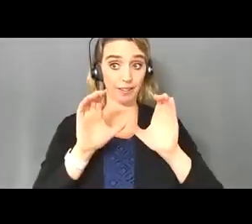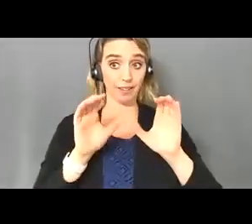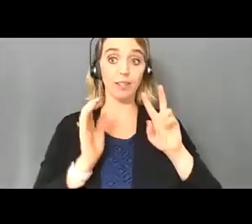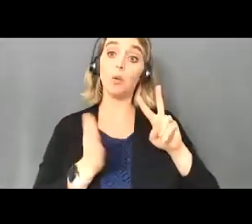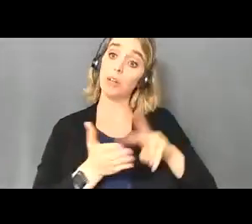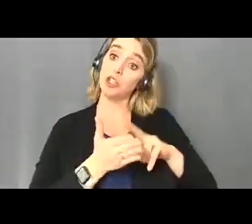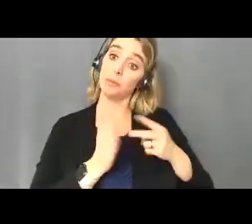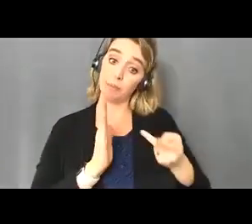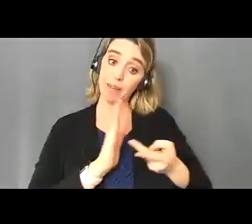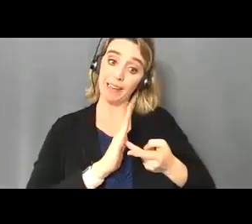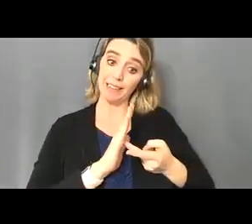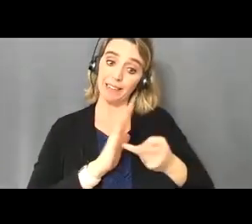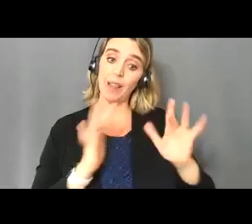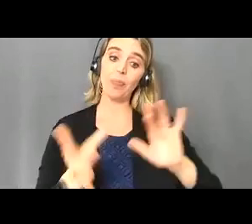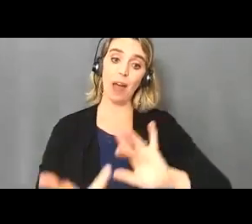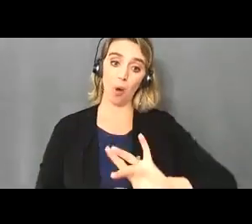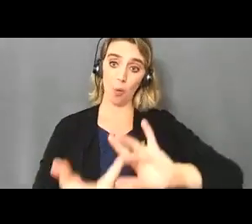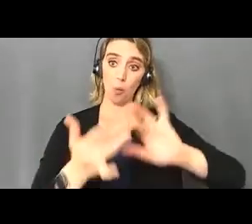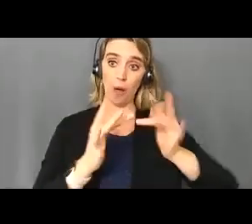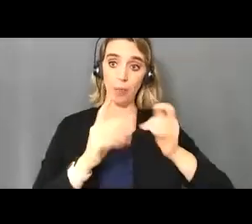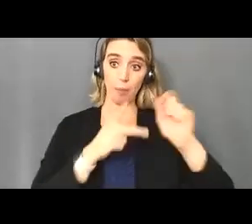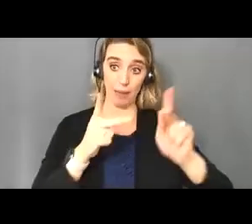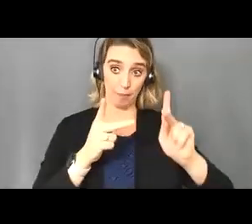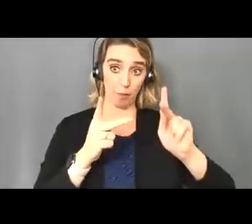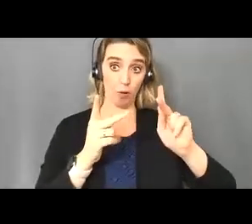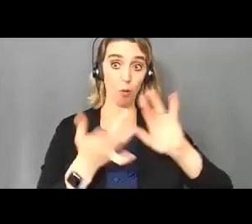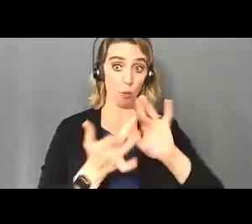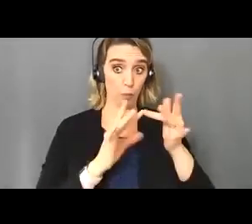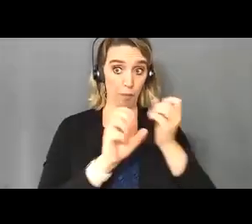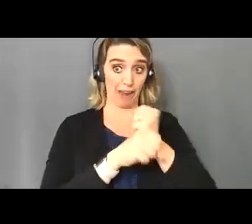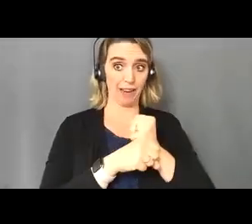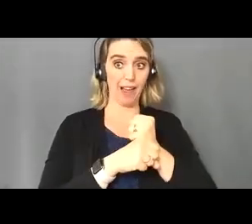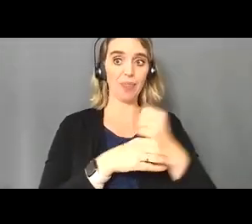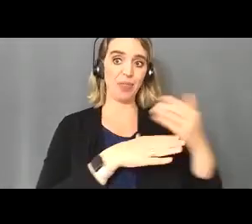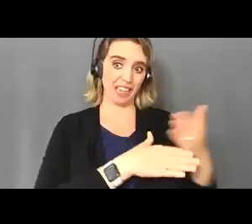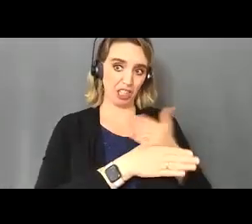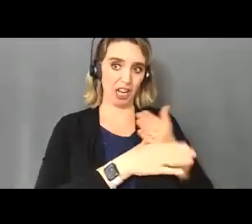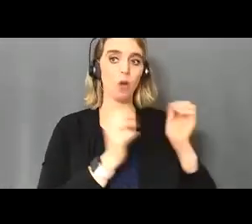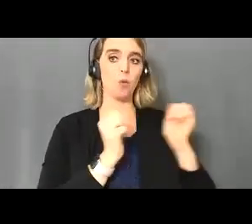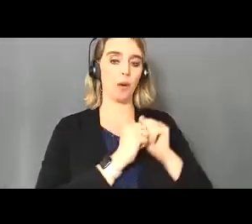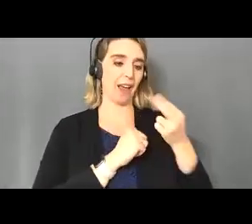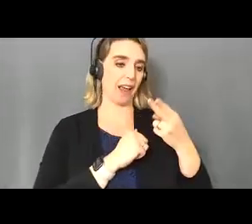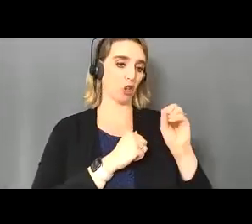that the website creators shared their content with the HON-code folks to make sure